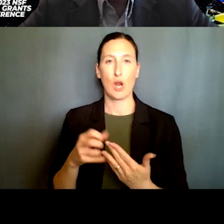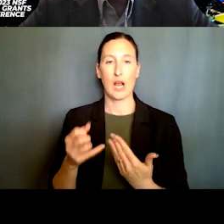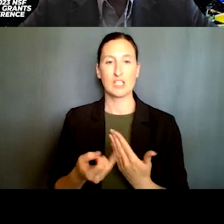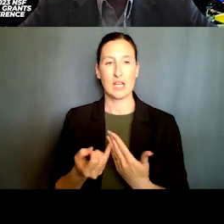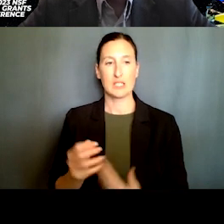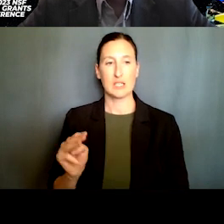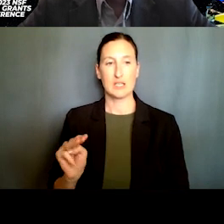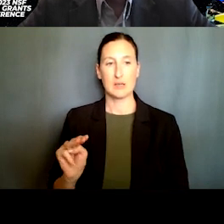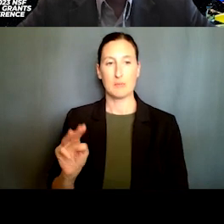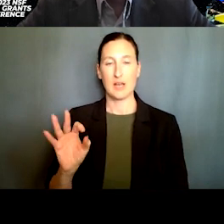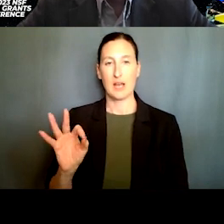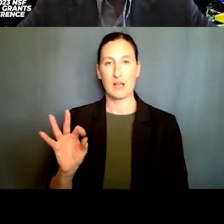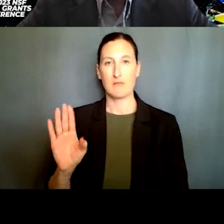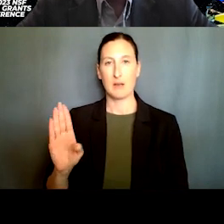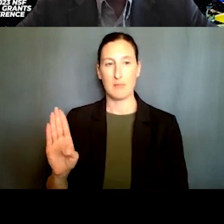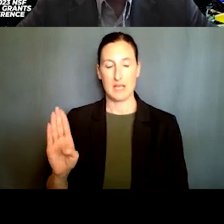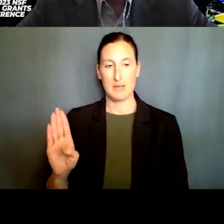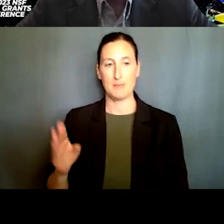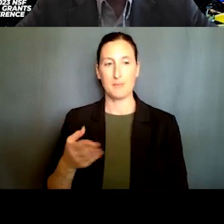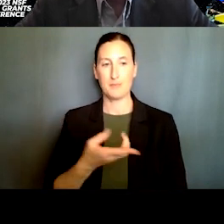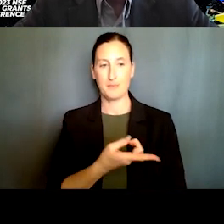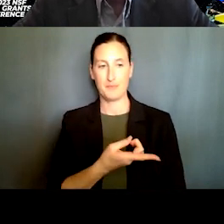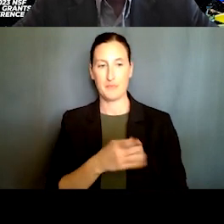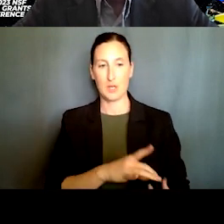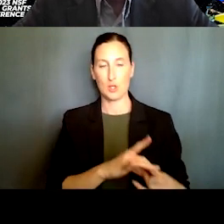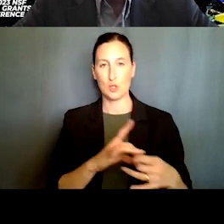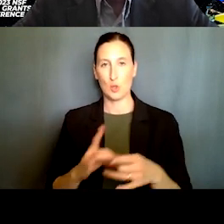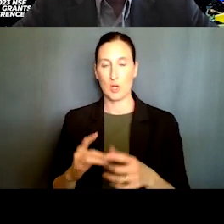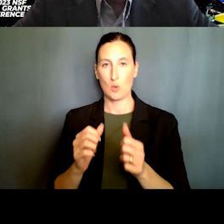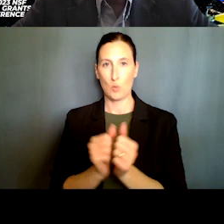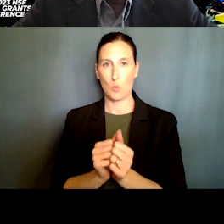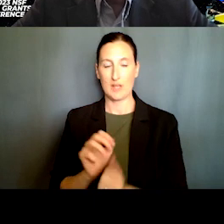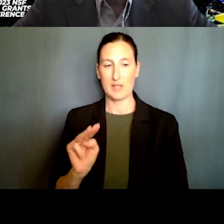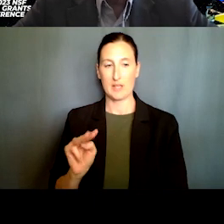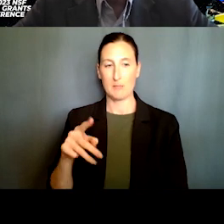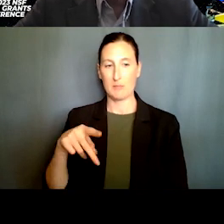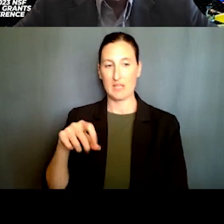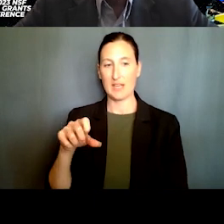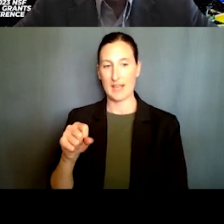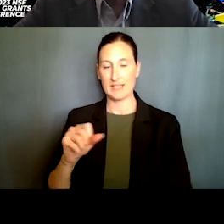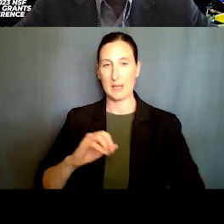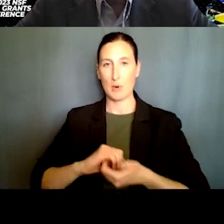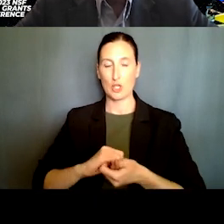Molecular Foundations of Biology. This is joint with MPS in partnership with